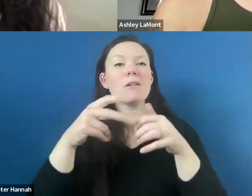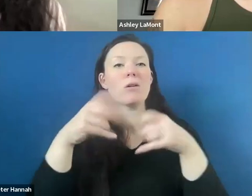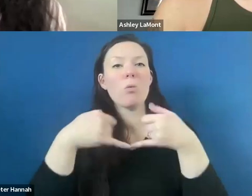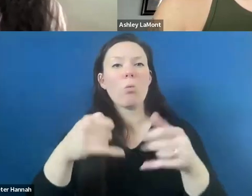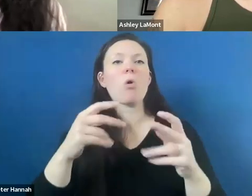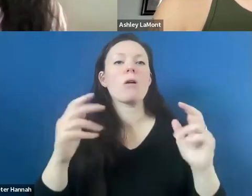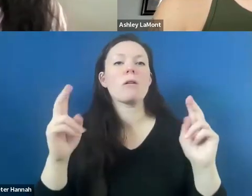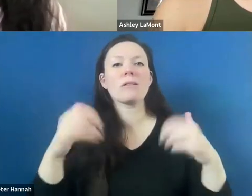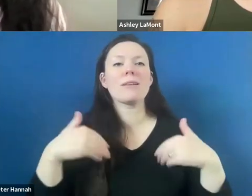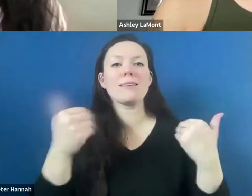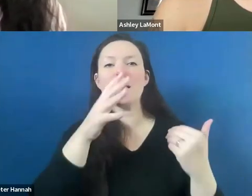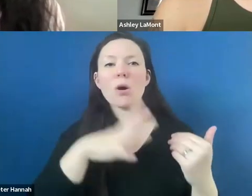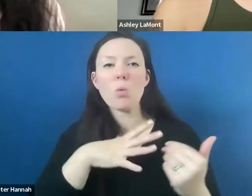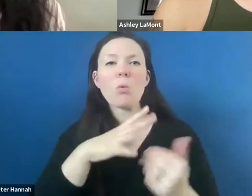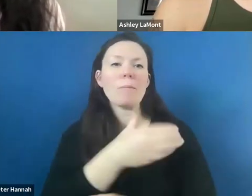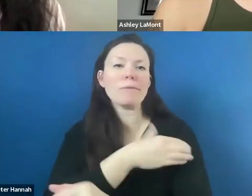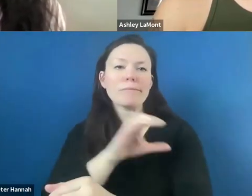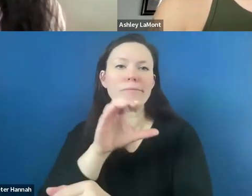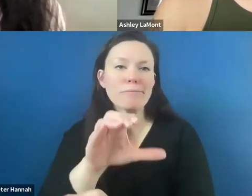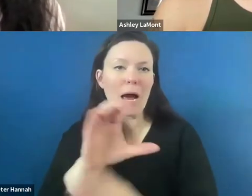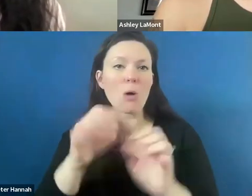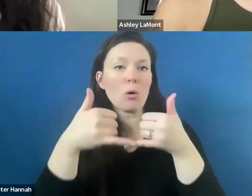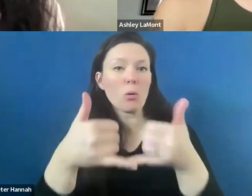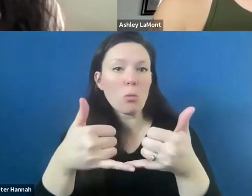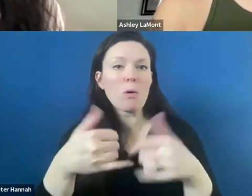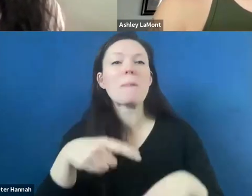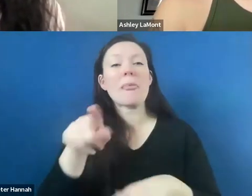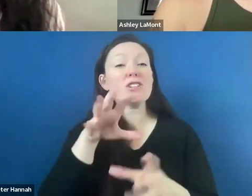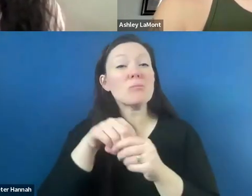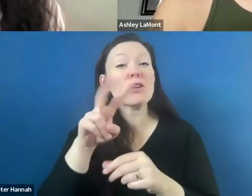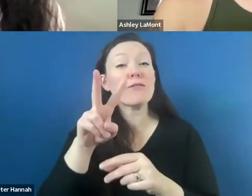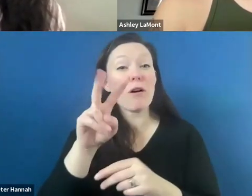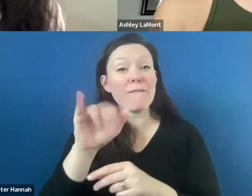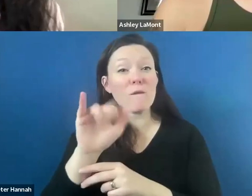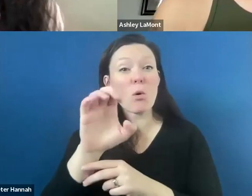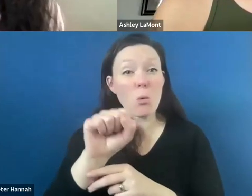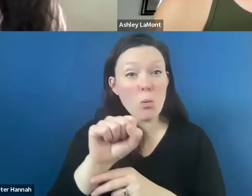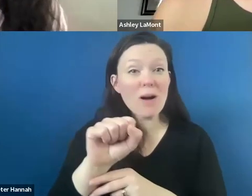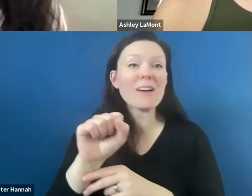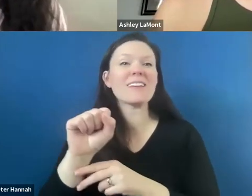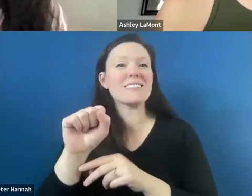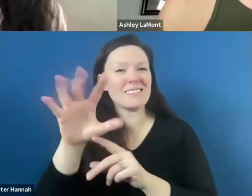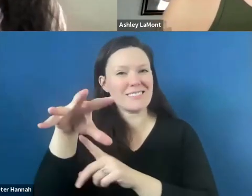And their work has been featured in various documentaries, including Vice's United States of Oil and Gas. Thank you so much for being with us today.